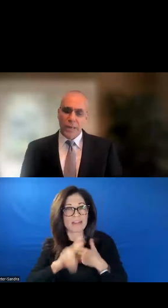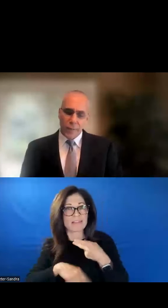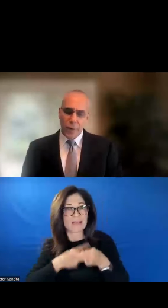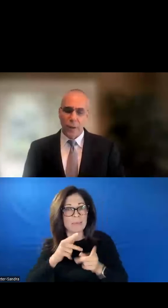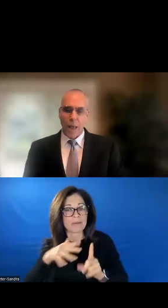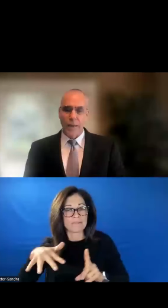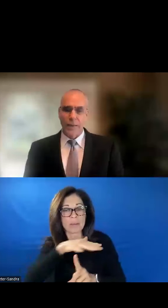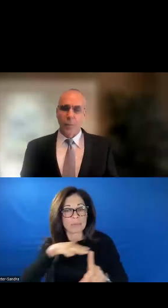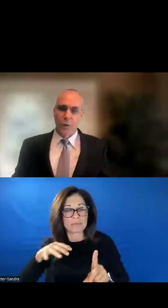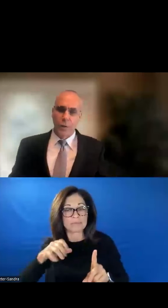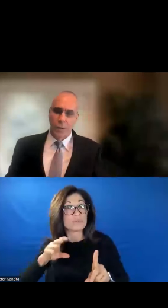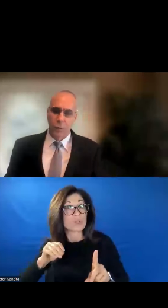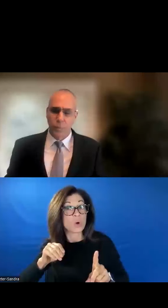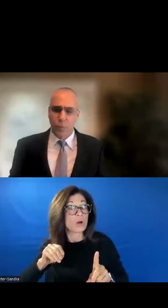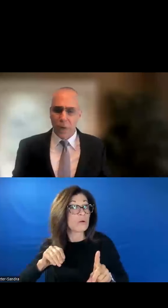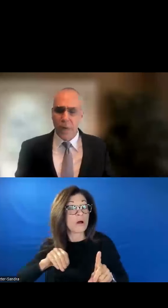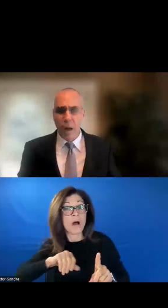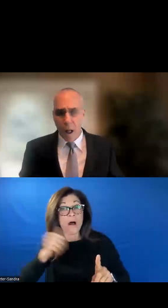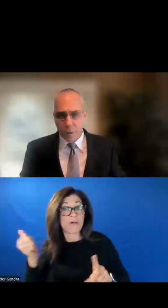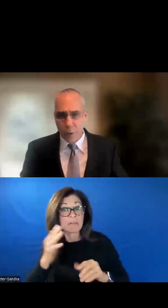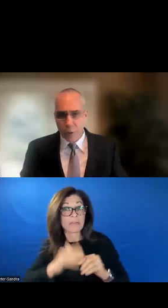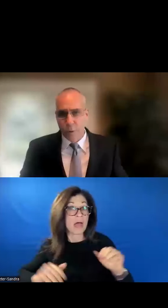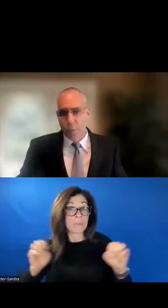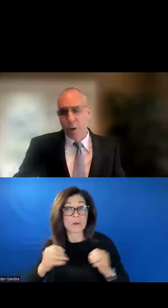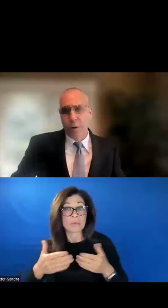INSTEAD OF USING EMERGENCY ROOMS, WE NEED TO MAKE SURE THAT WE